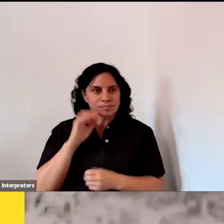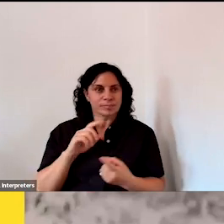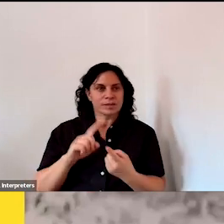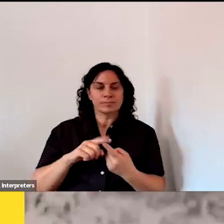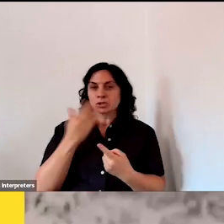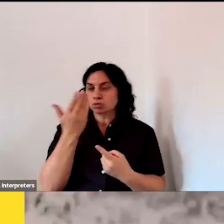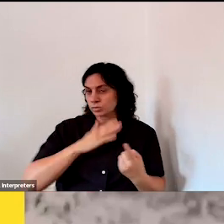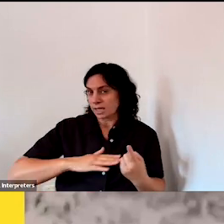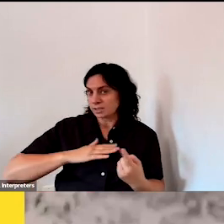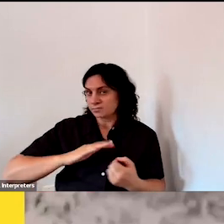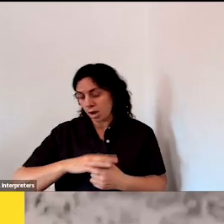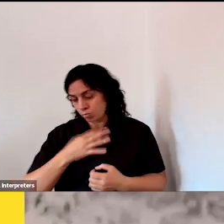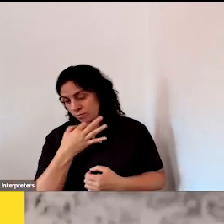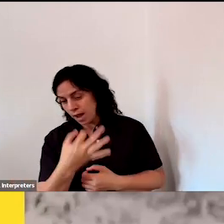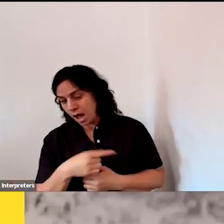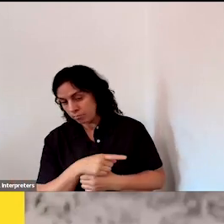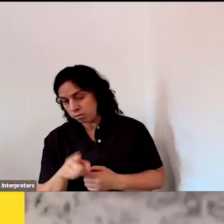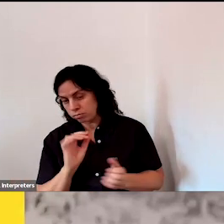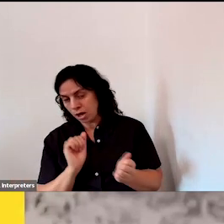whether they agreed with the statement I like school.